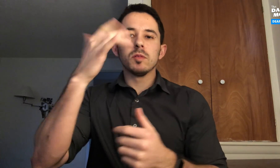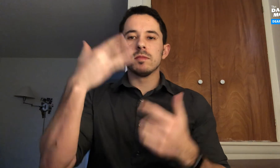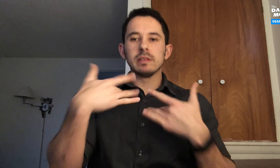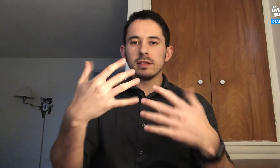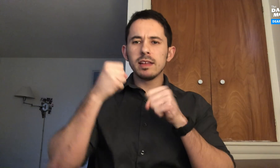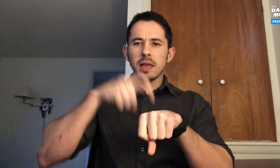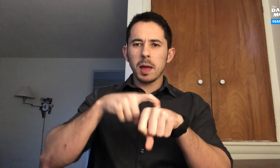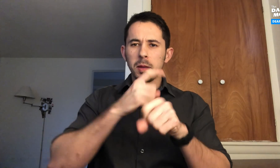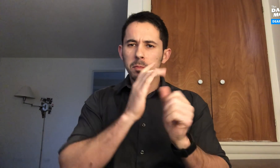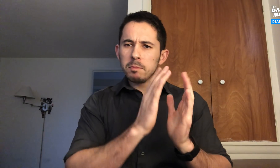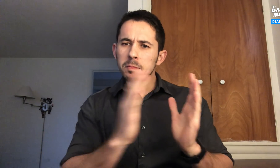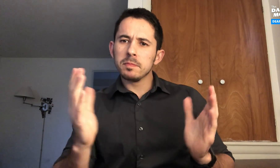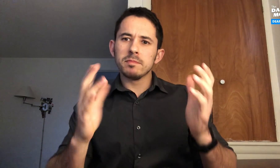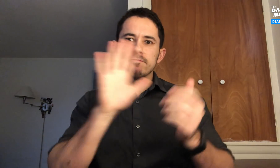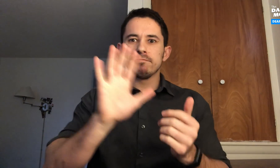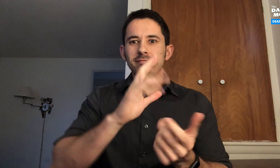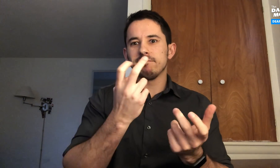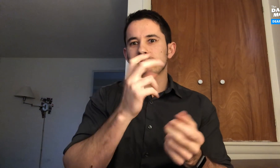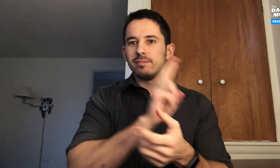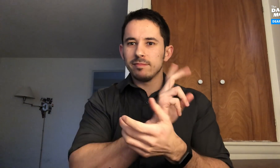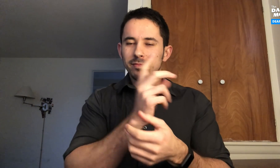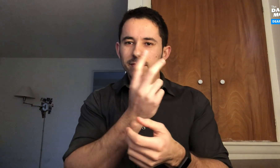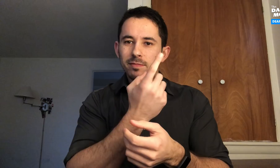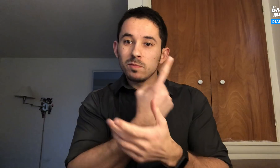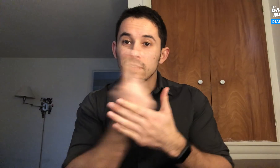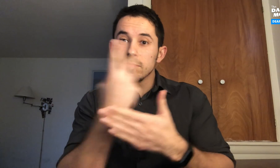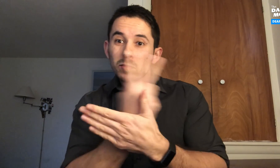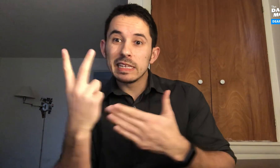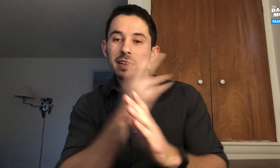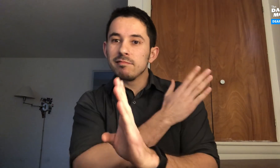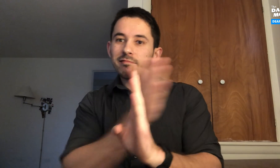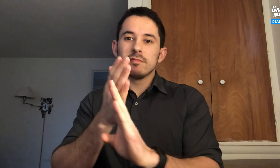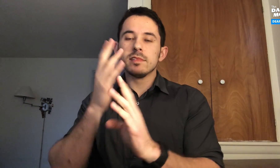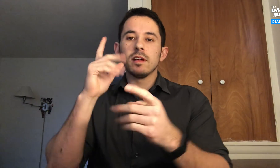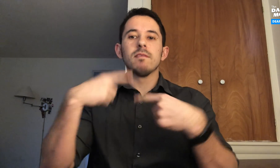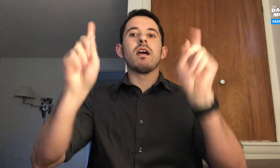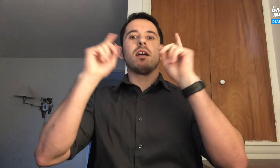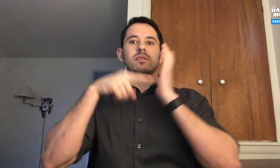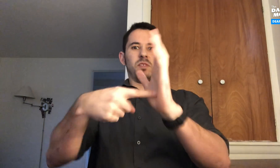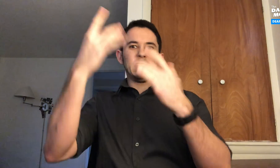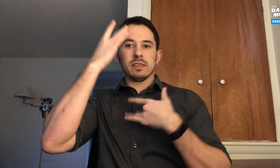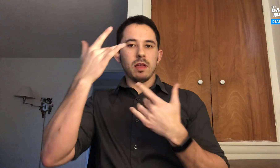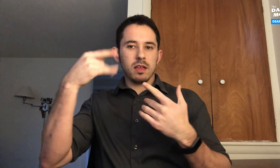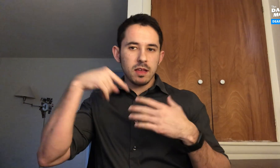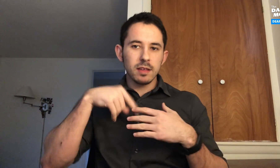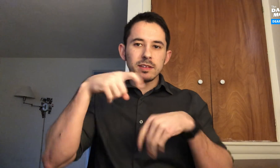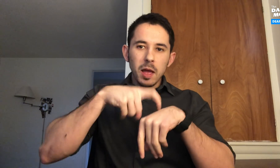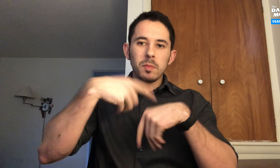That’s why it takes time like from one week to two weeks to finally show symptoms.